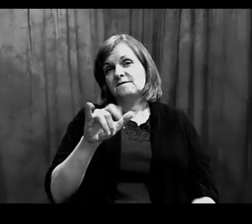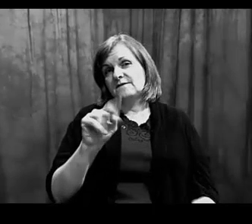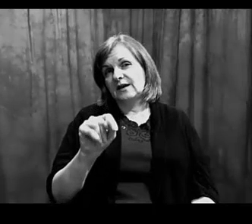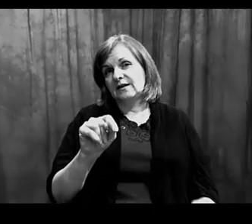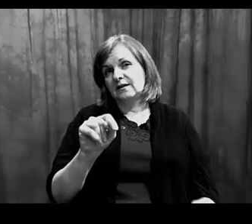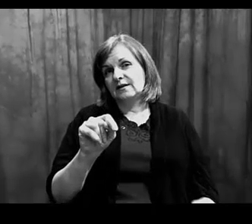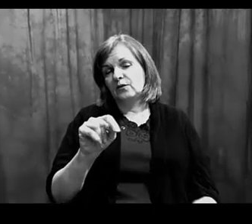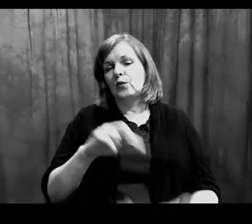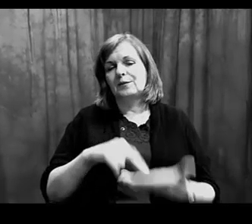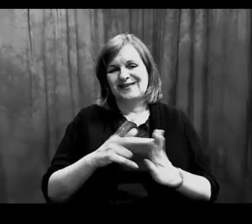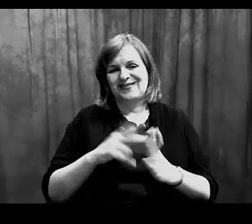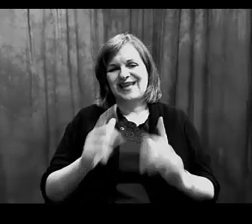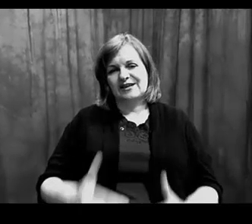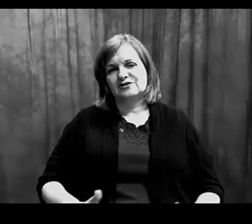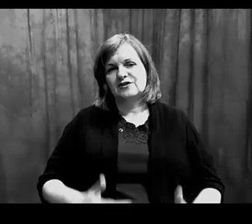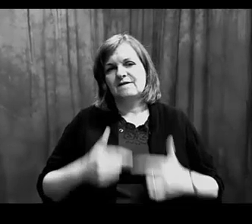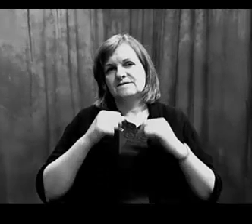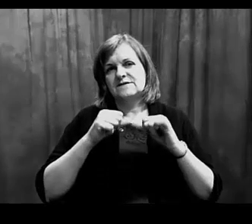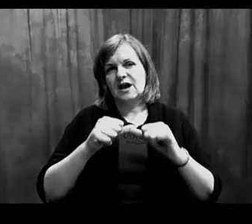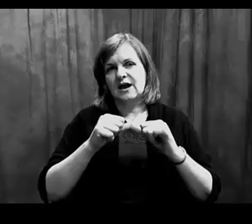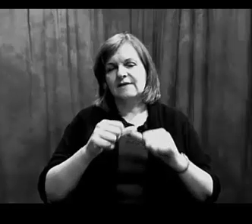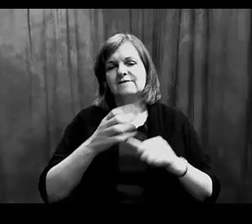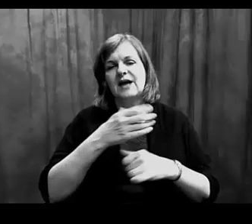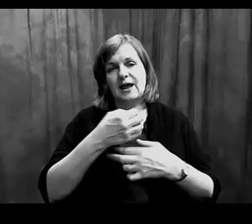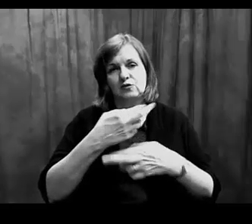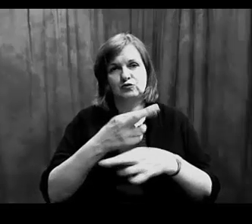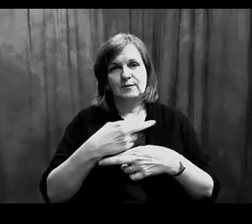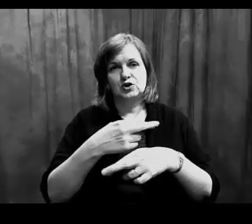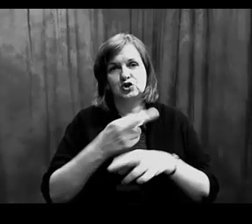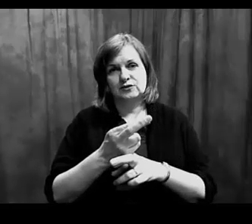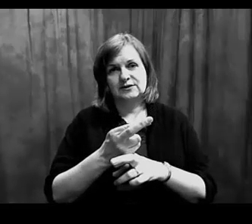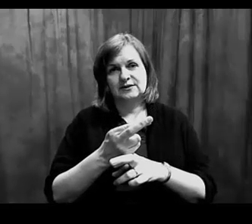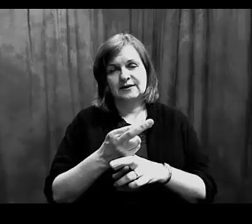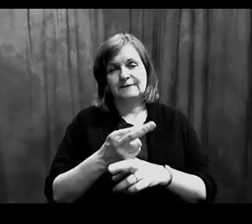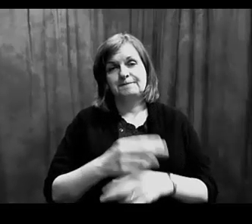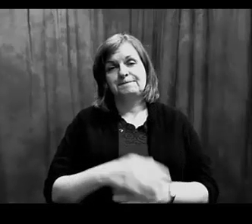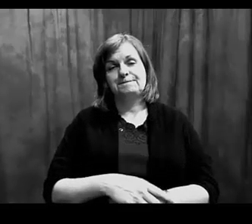and if we talk about organisms being fit as the ones that survive